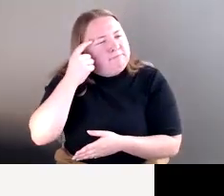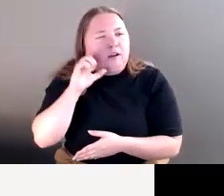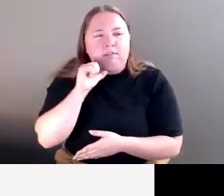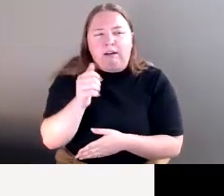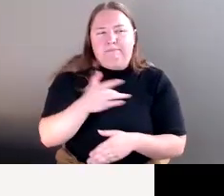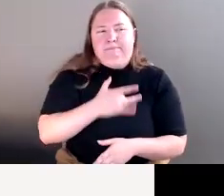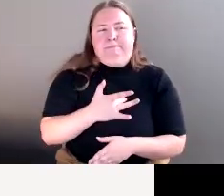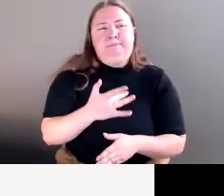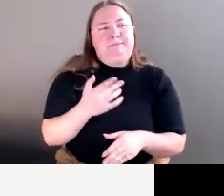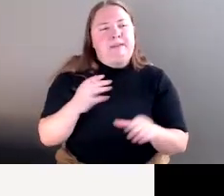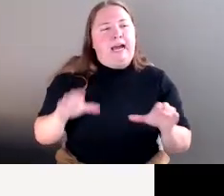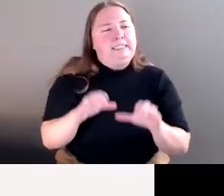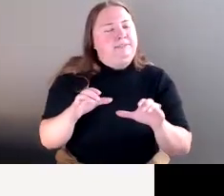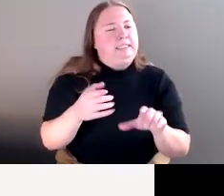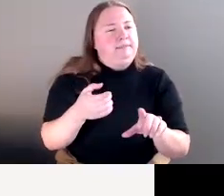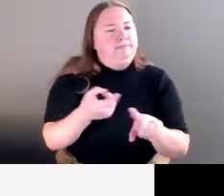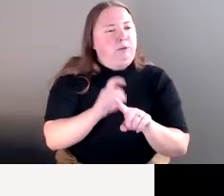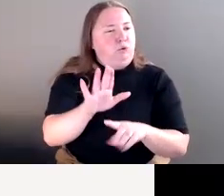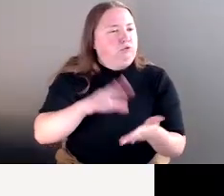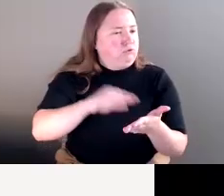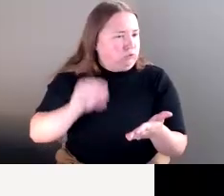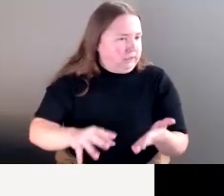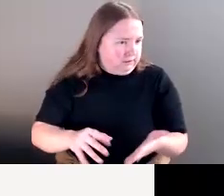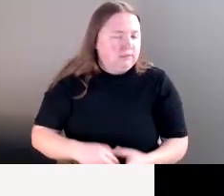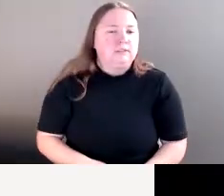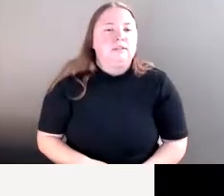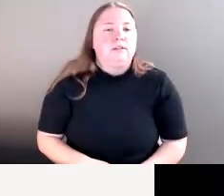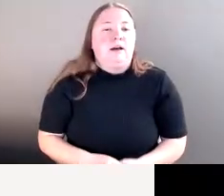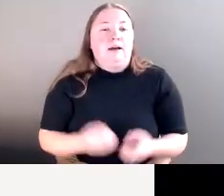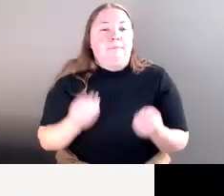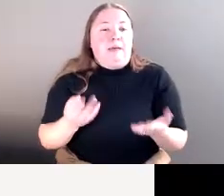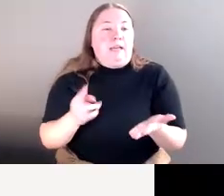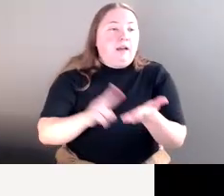A lot of these enrollment fraud or fake students.